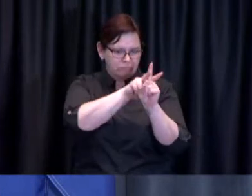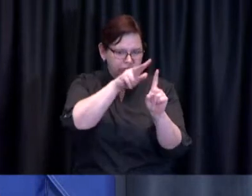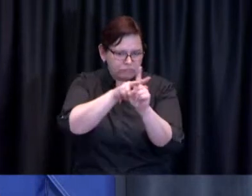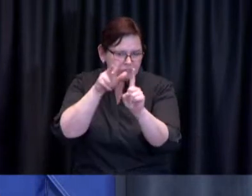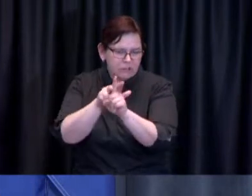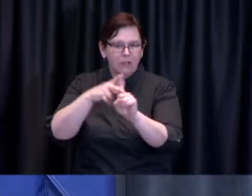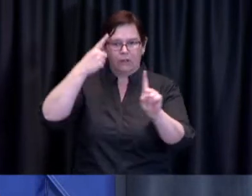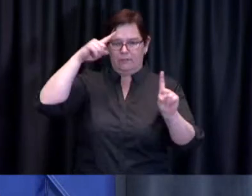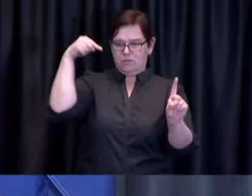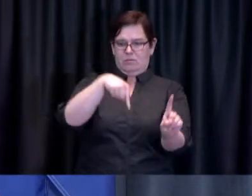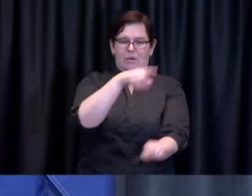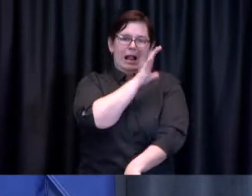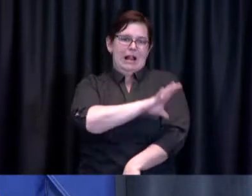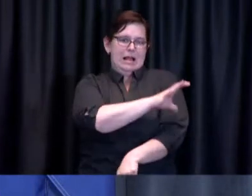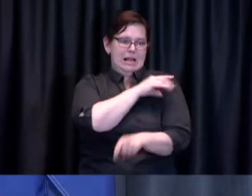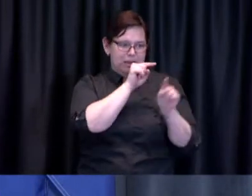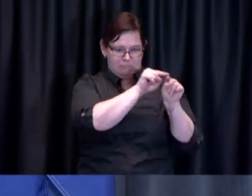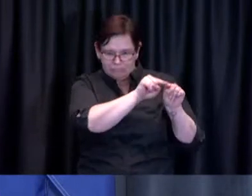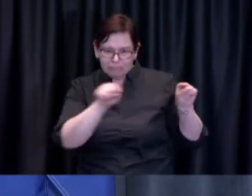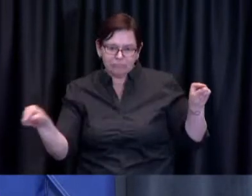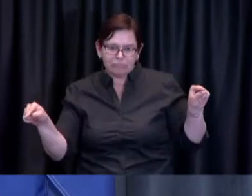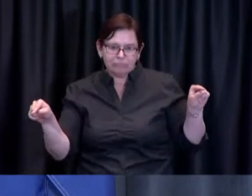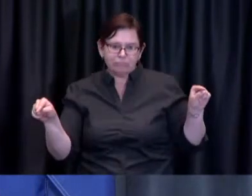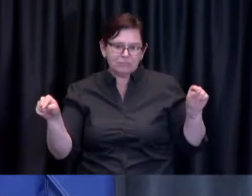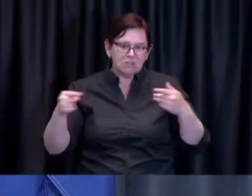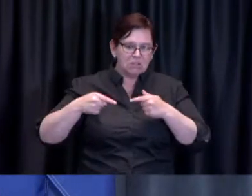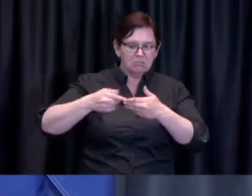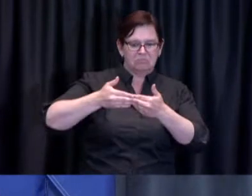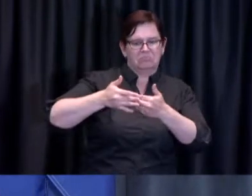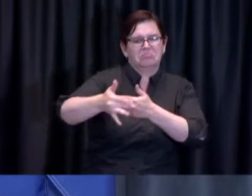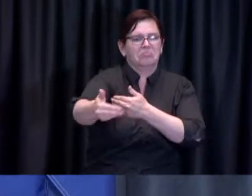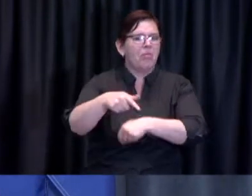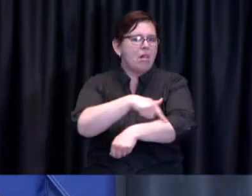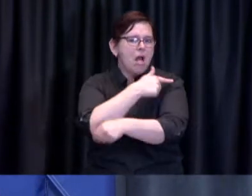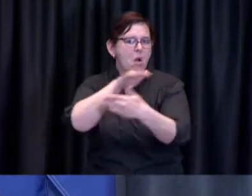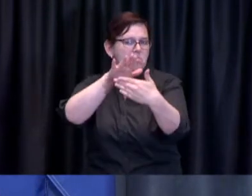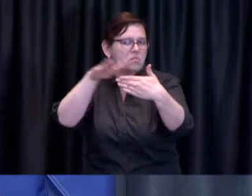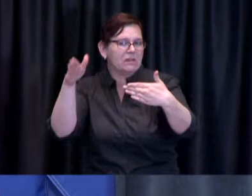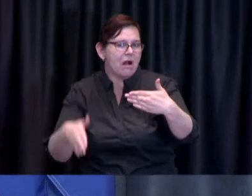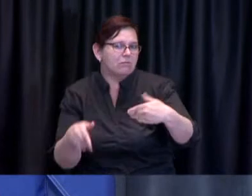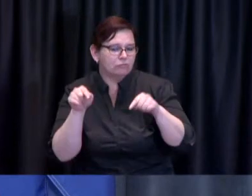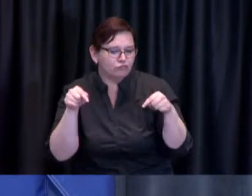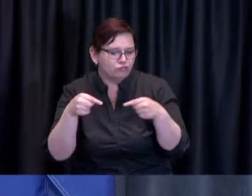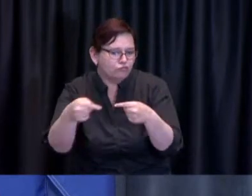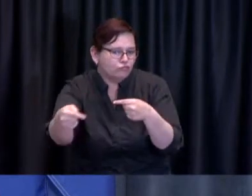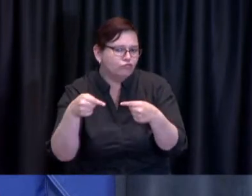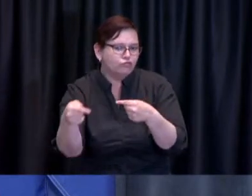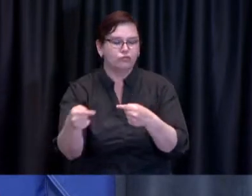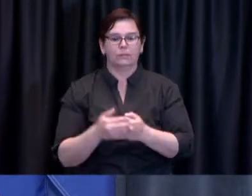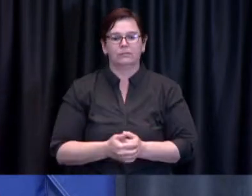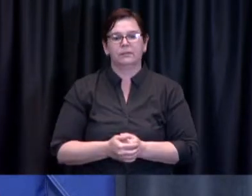clinics over the course of the upcoming Victoria Day-long weekend this means that nearly 5,000